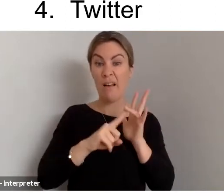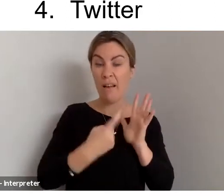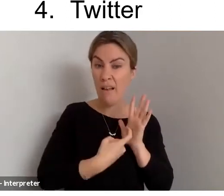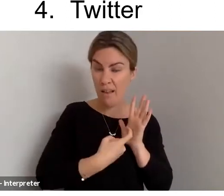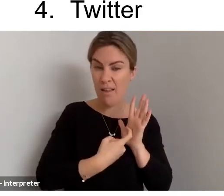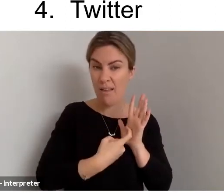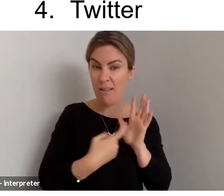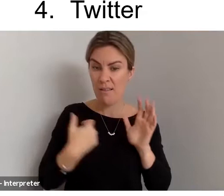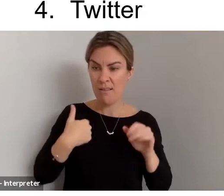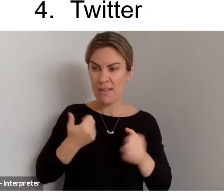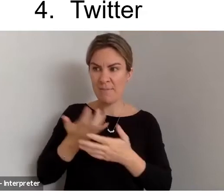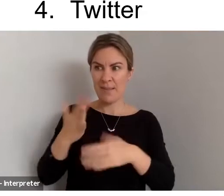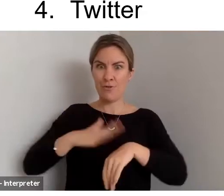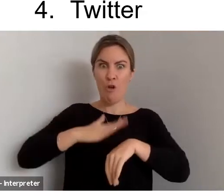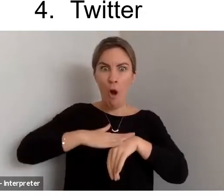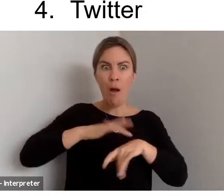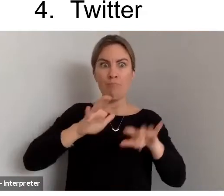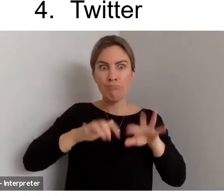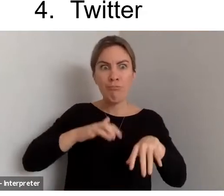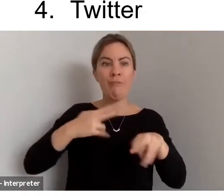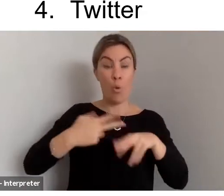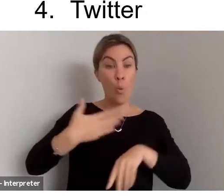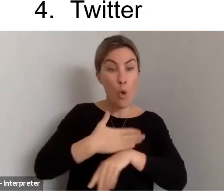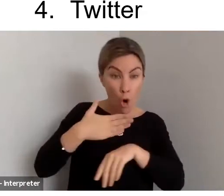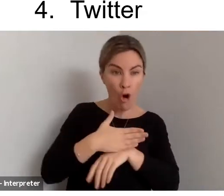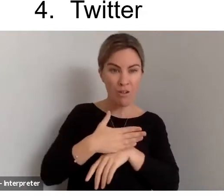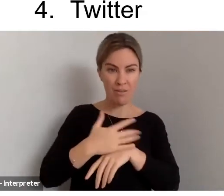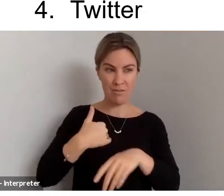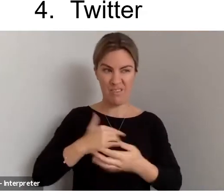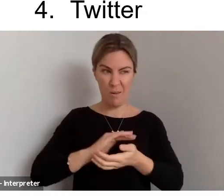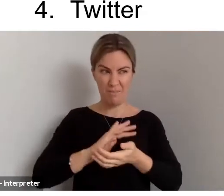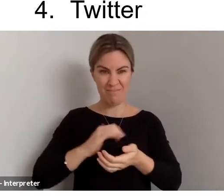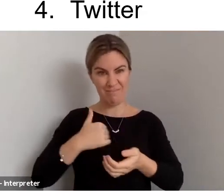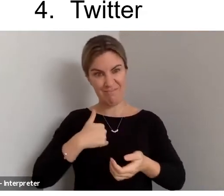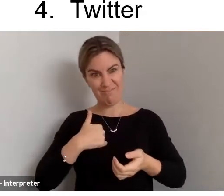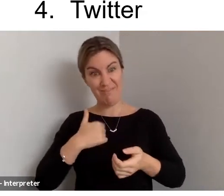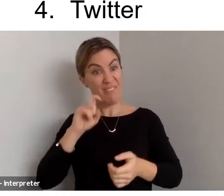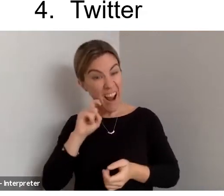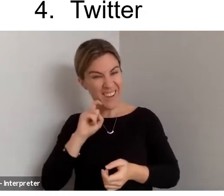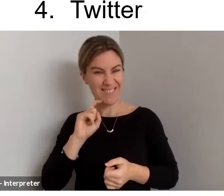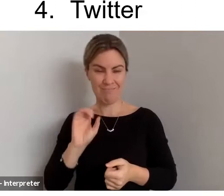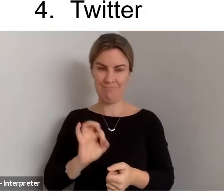time on social media for work, not for leisure, it is work now, these